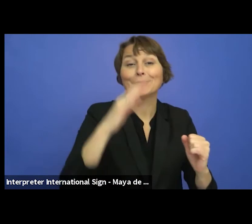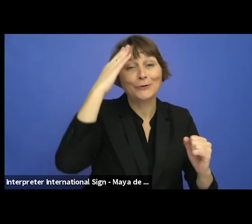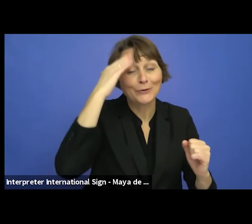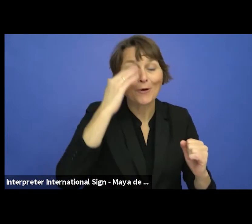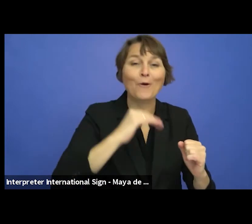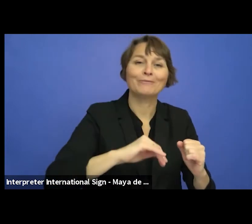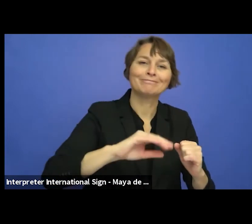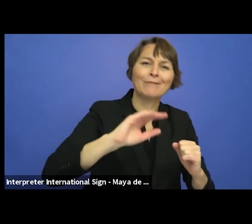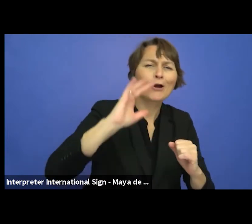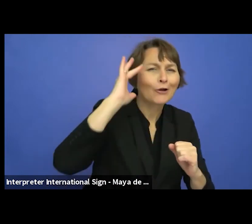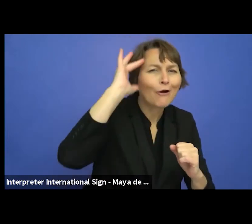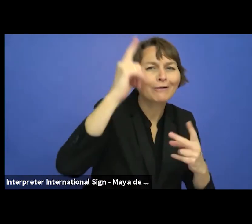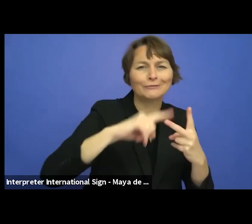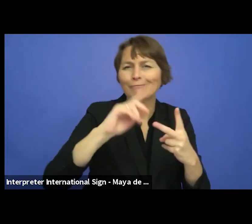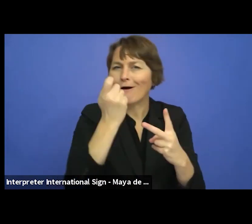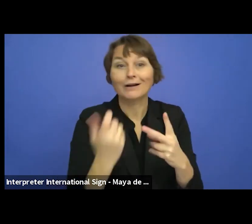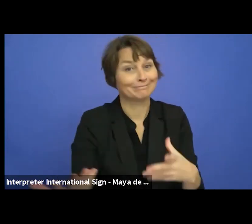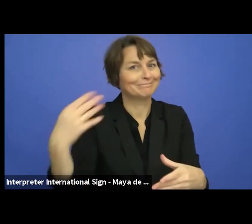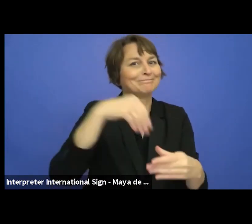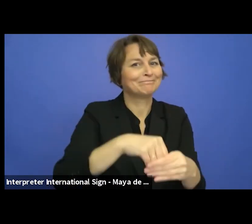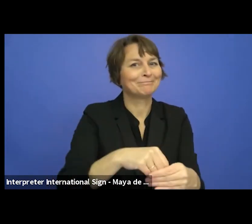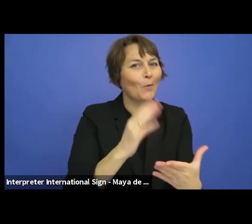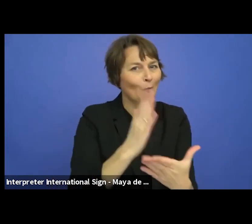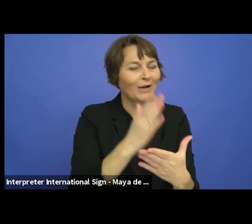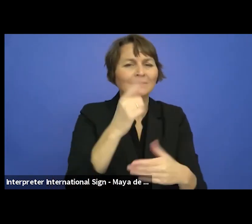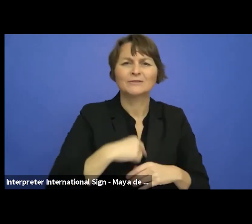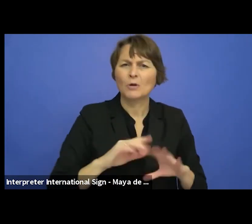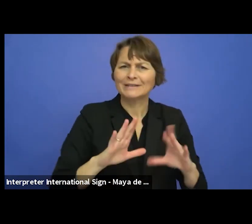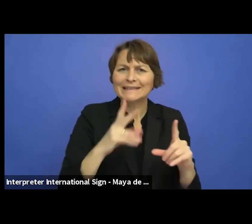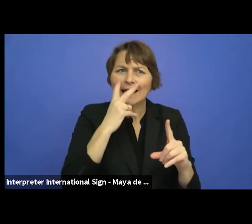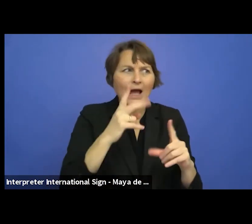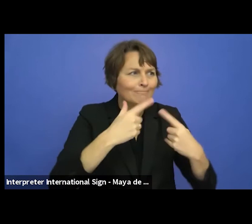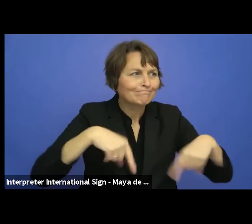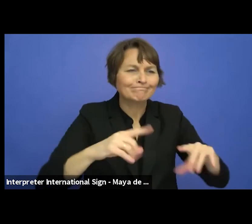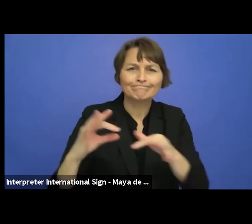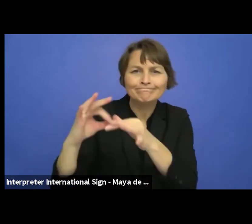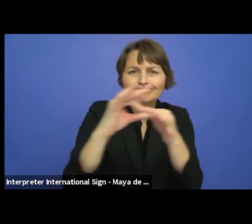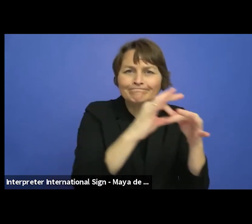one of these. Let's see how we can build synergies with our regions, with the regional development